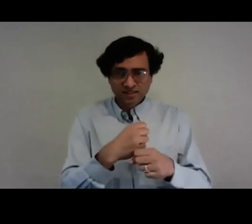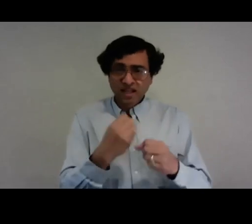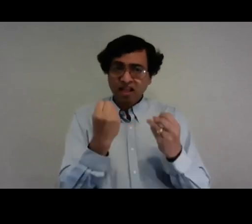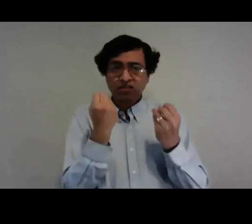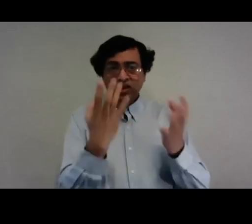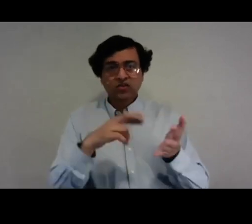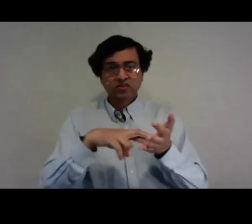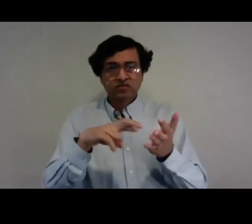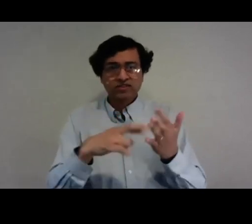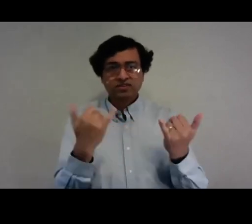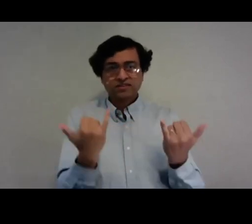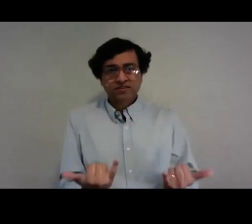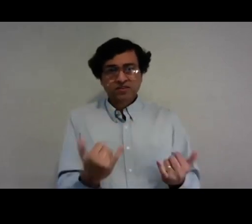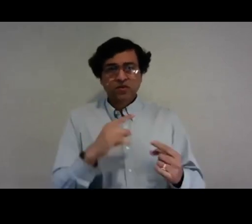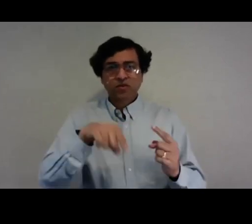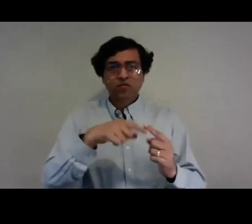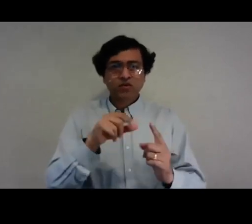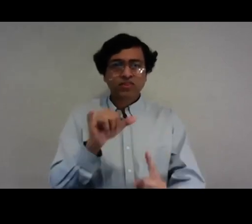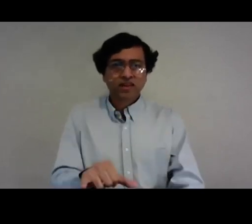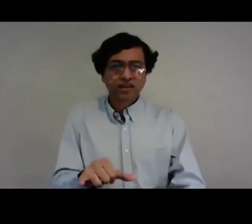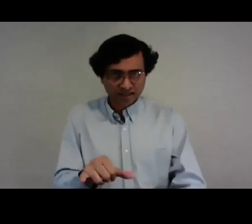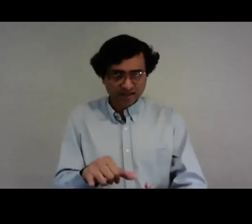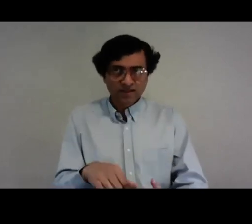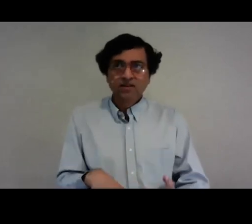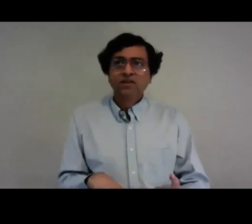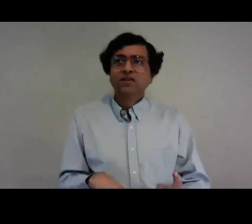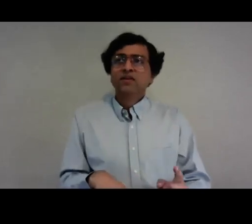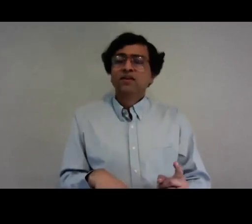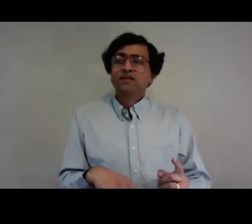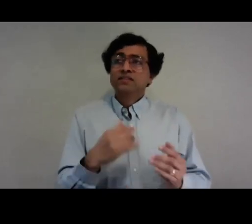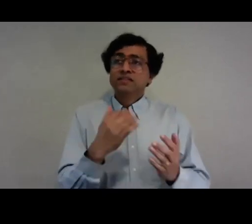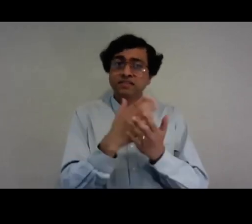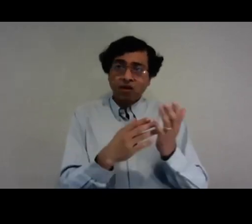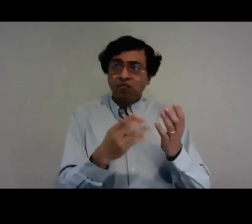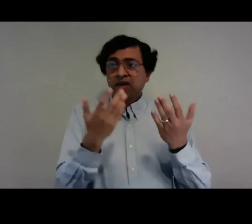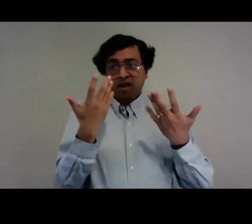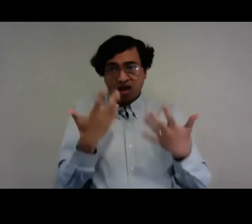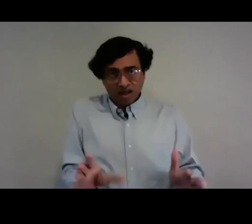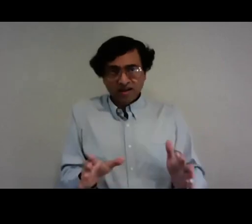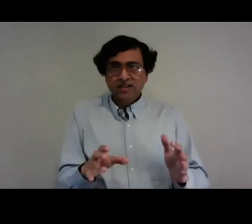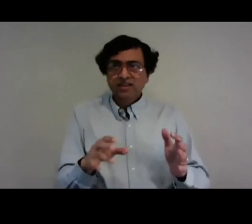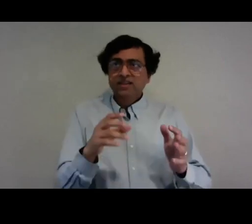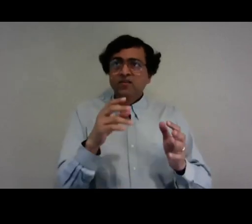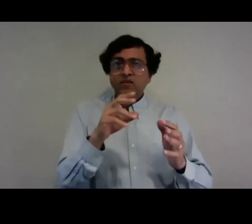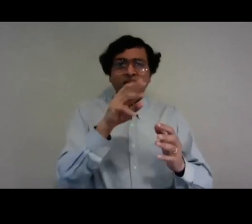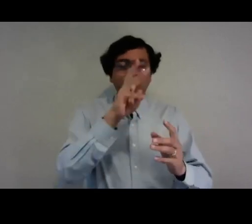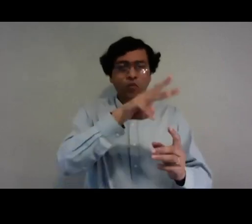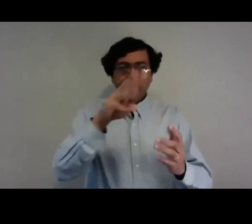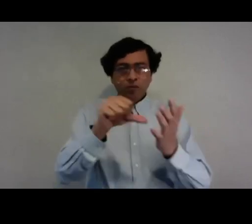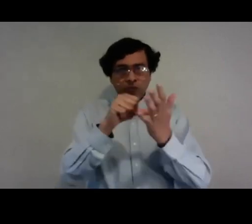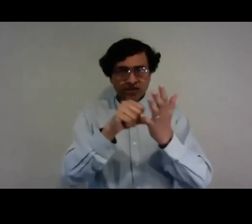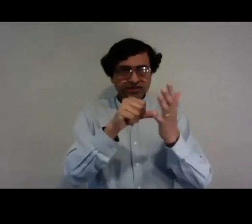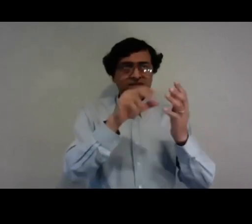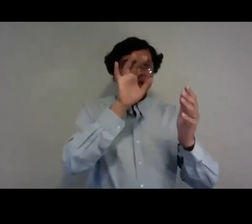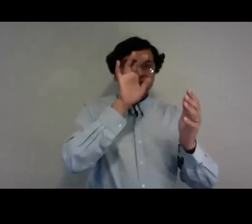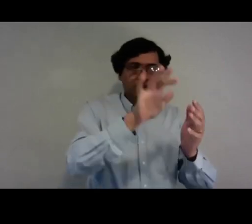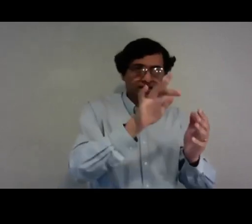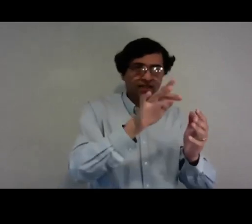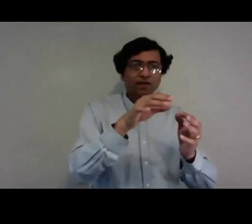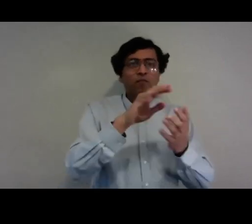There's 10 to 15 years' worth of research around in that field now.